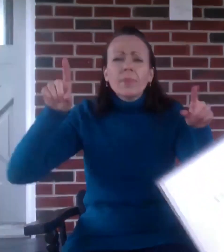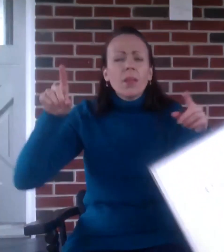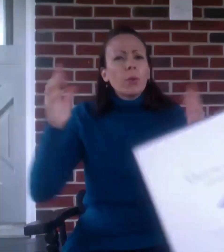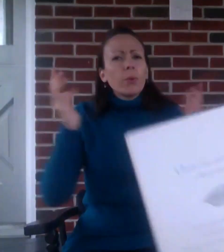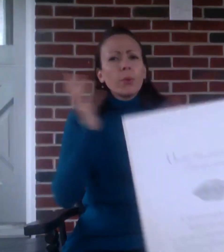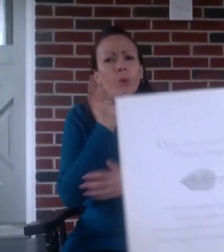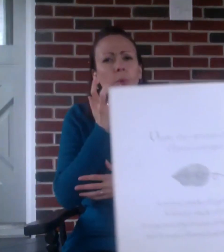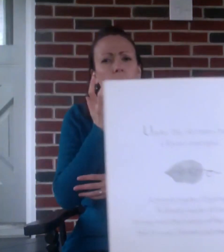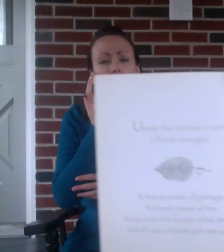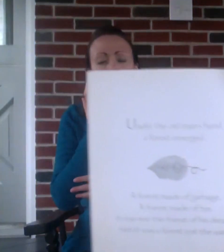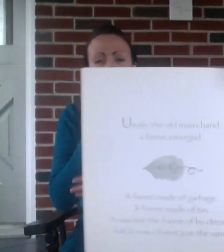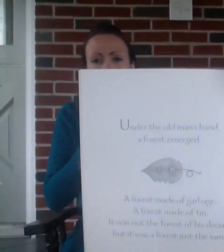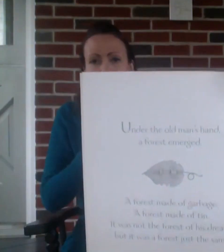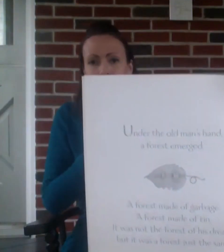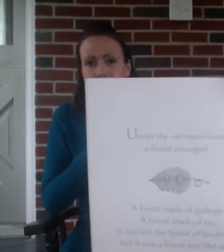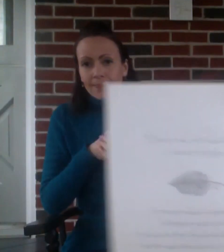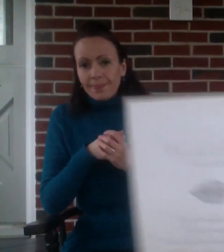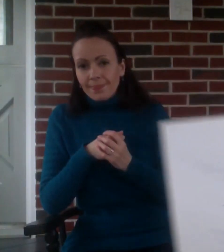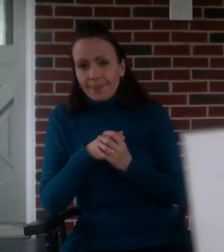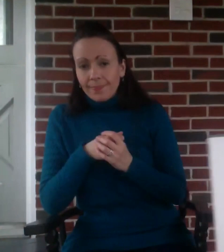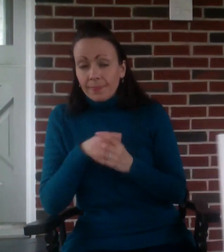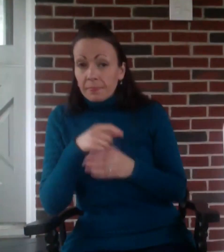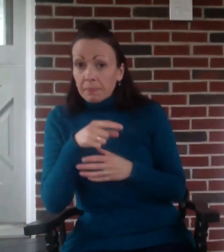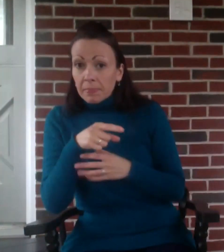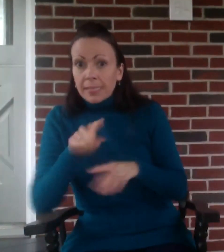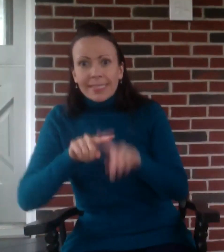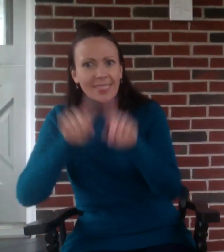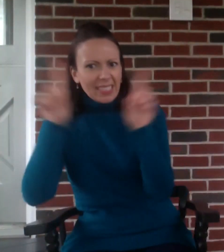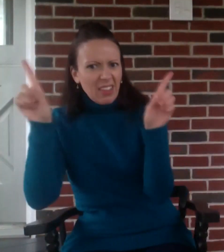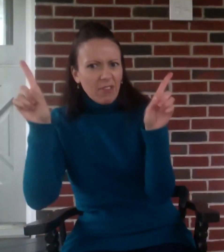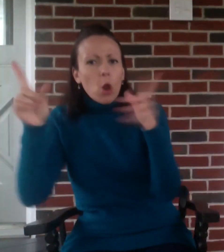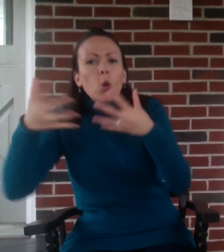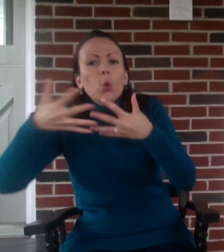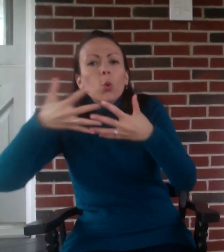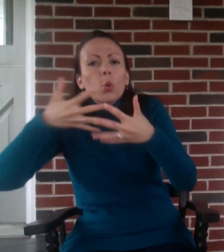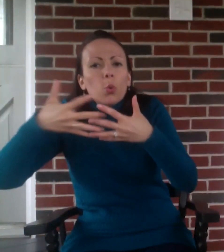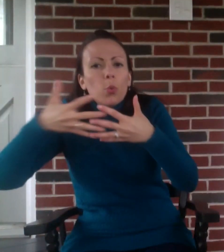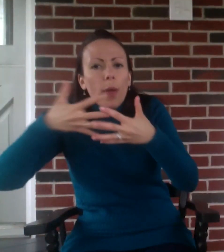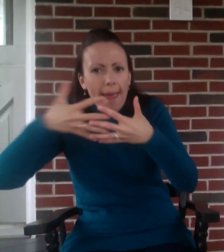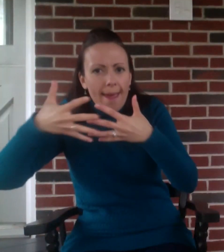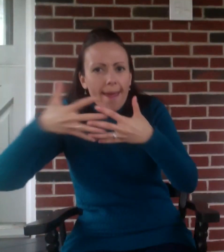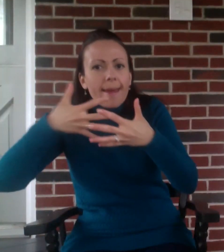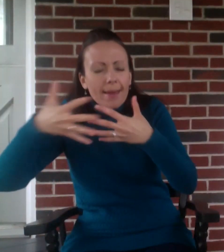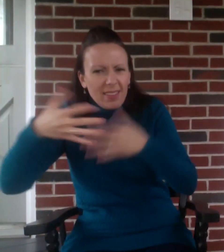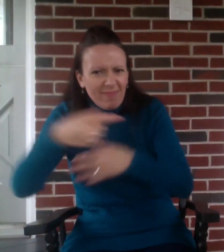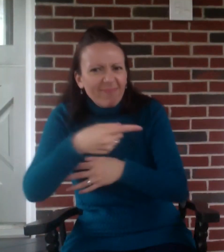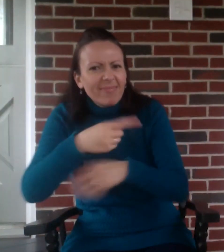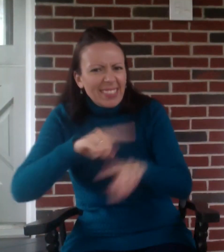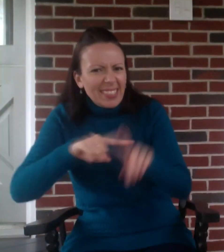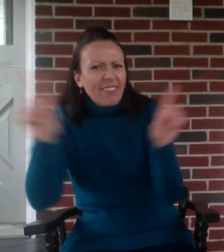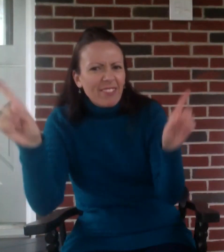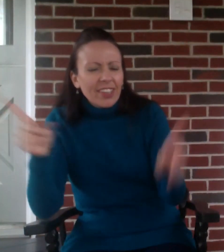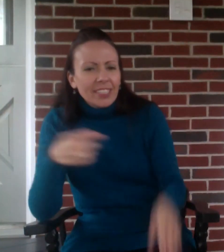You can see here the bird and the bird is not real; it's made of tin and garbage.